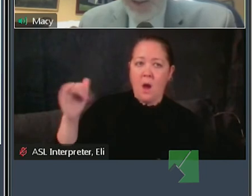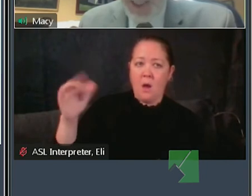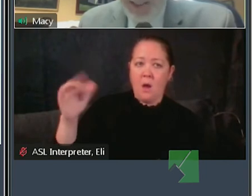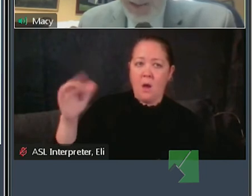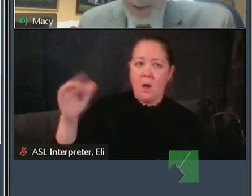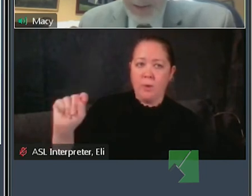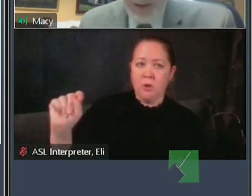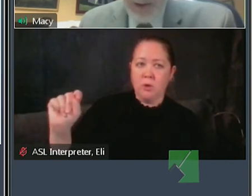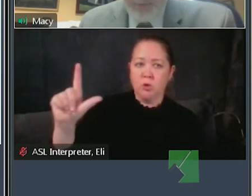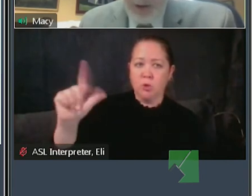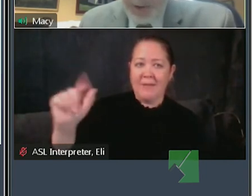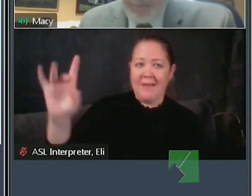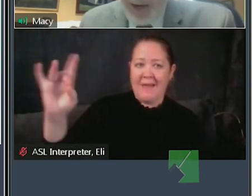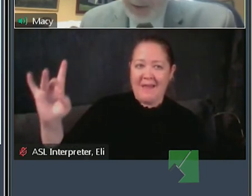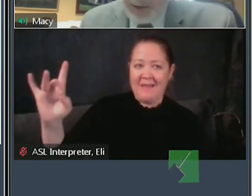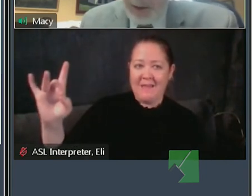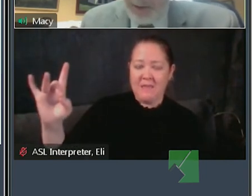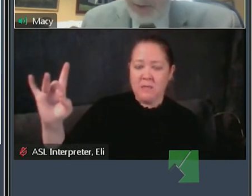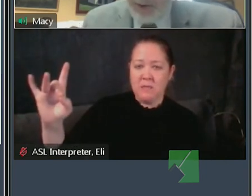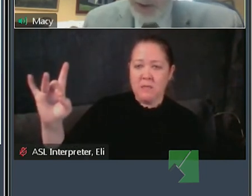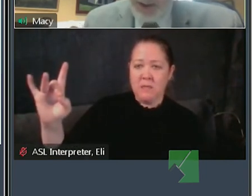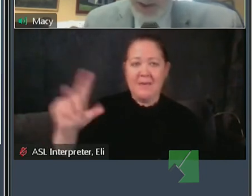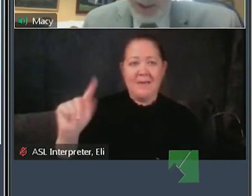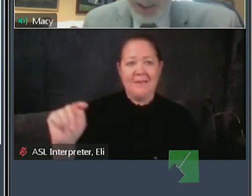Tara Jackson wrote Mr. Pals zone and, and said